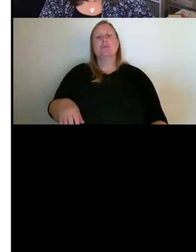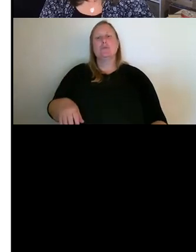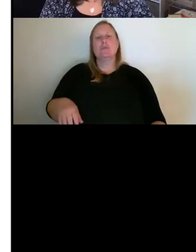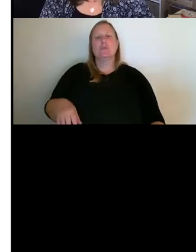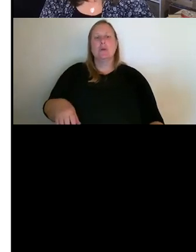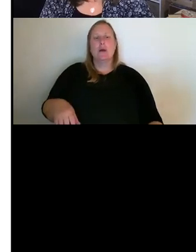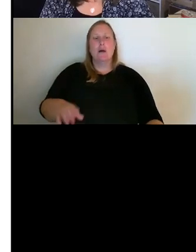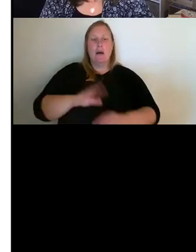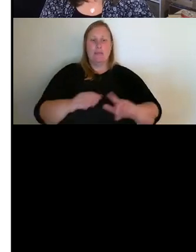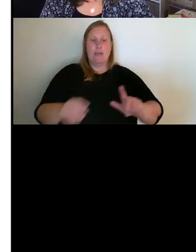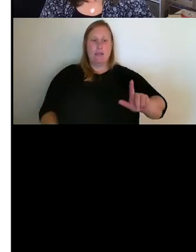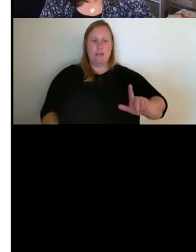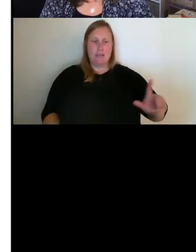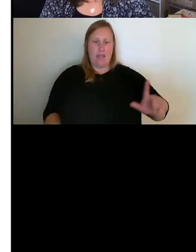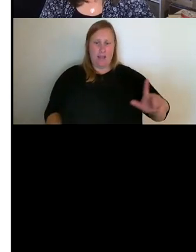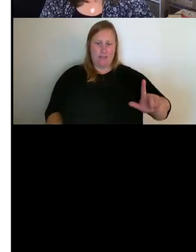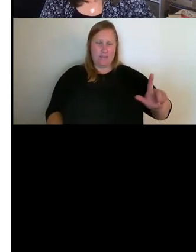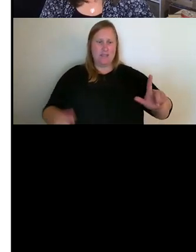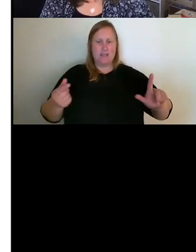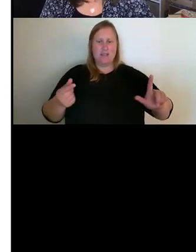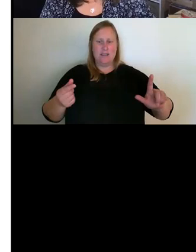On the left is a tweet that Glenda sent in October.